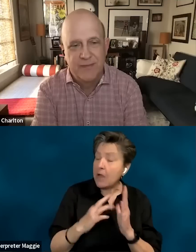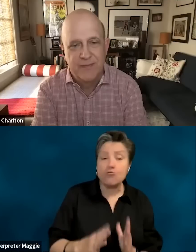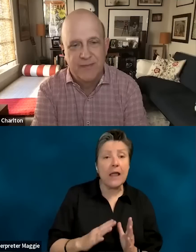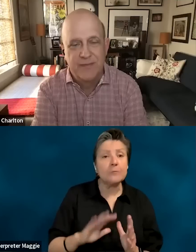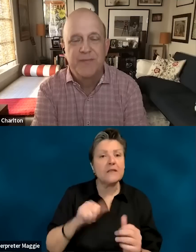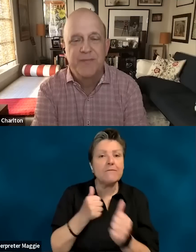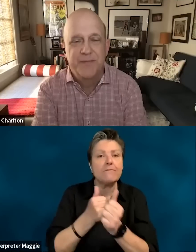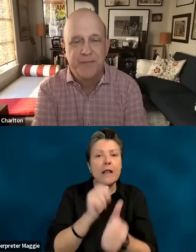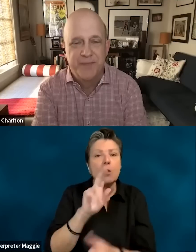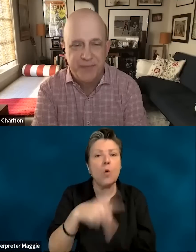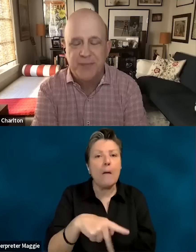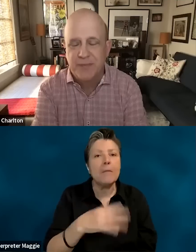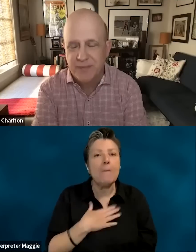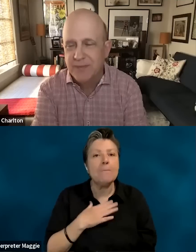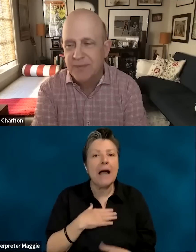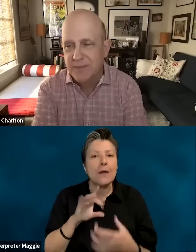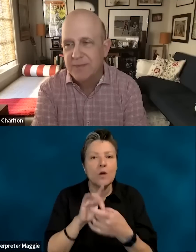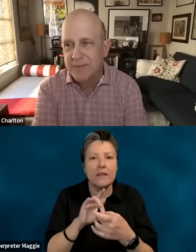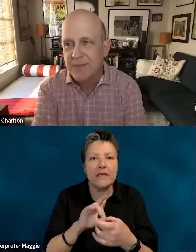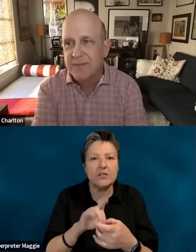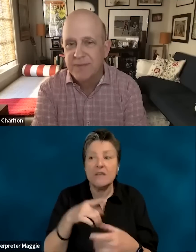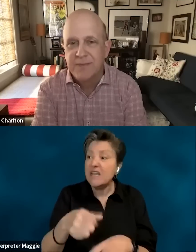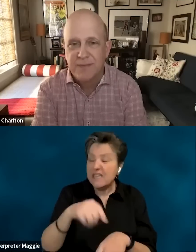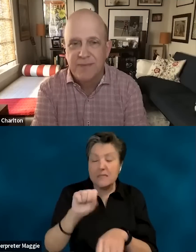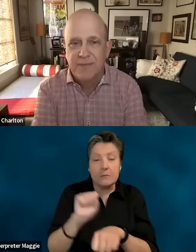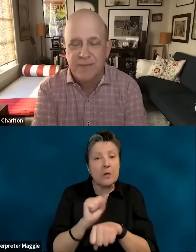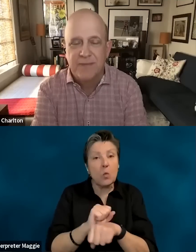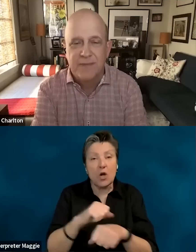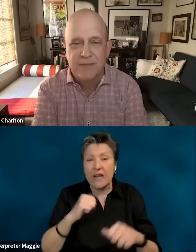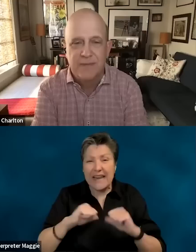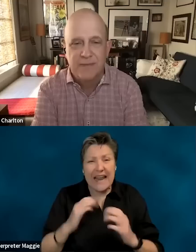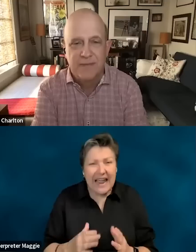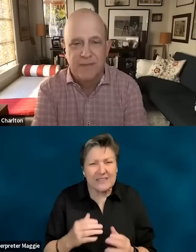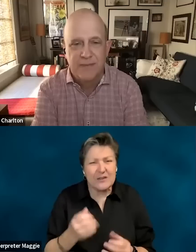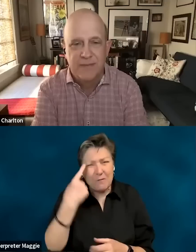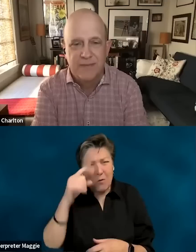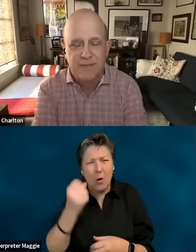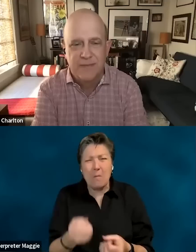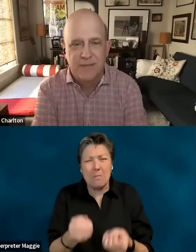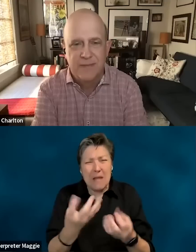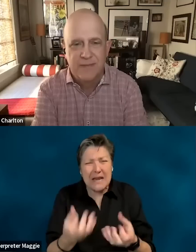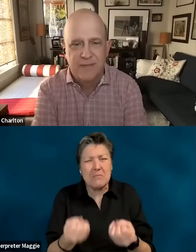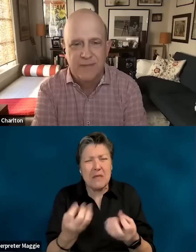And he's been a working actor for decades and decades with giant credits.